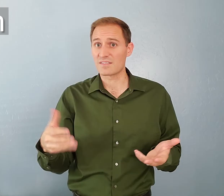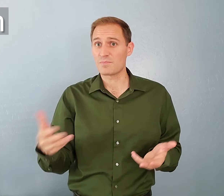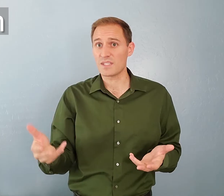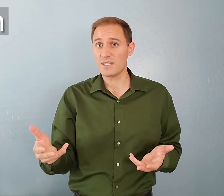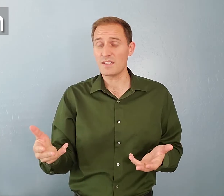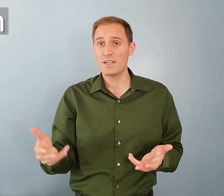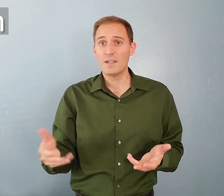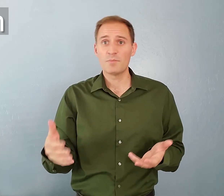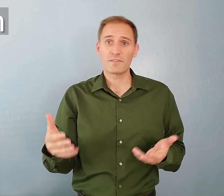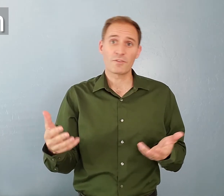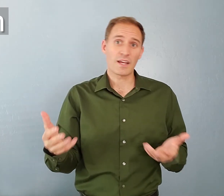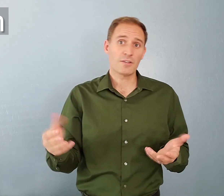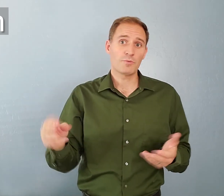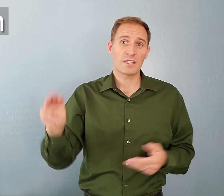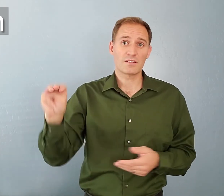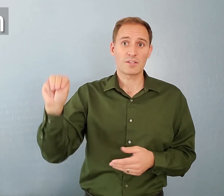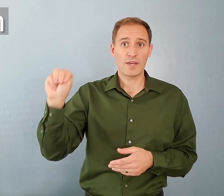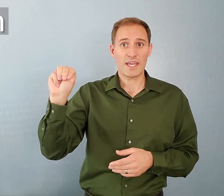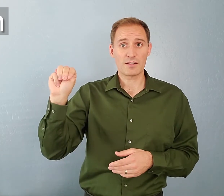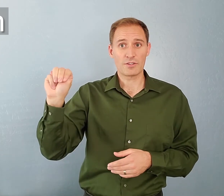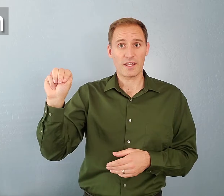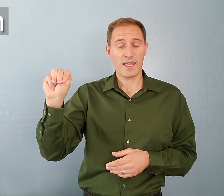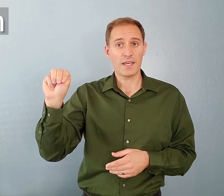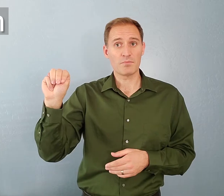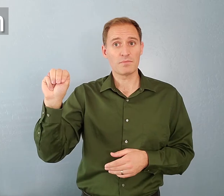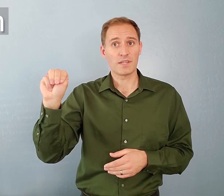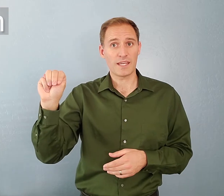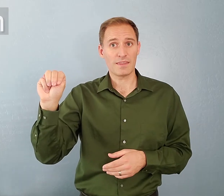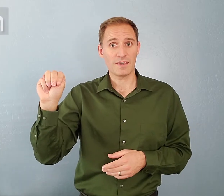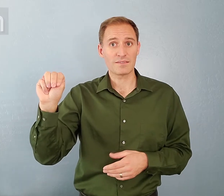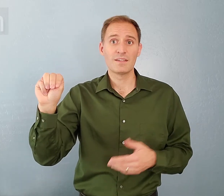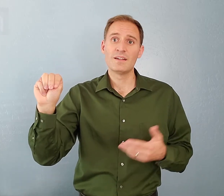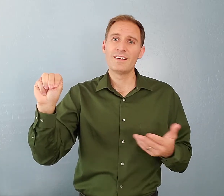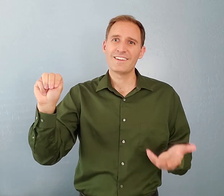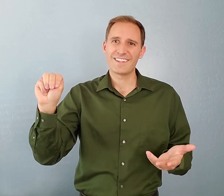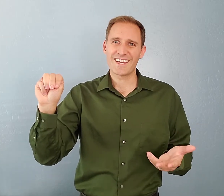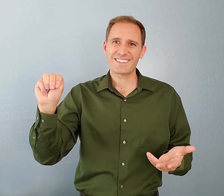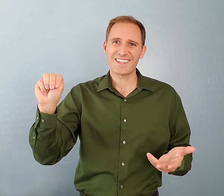speed but for now we can just go ahead and learn M like this. The next letter